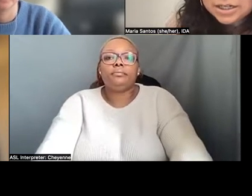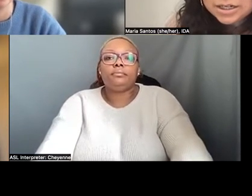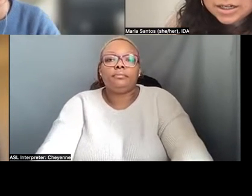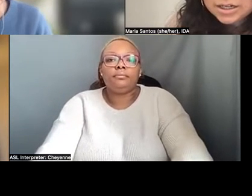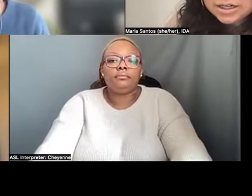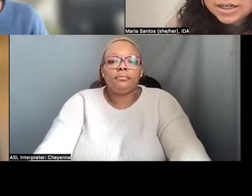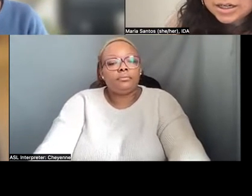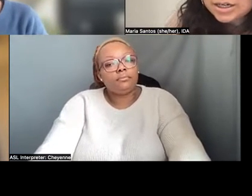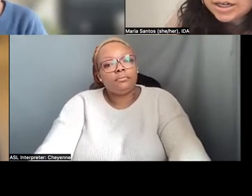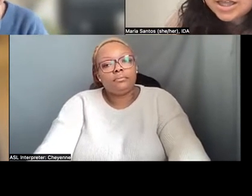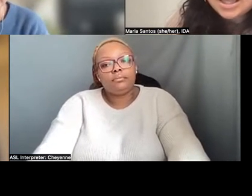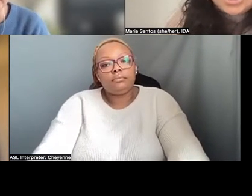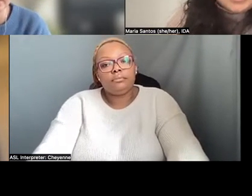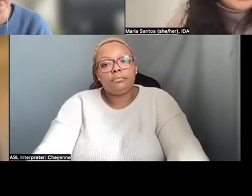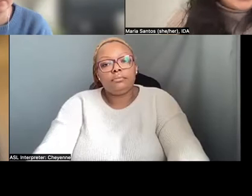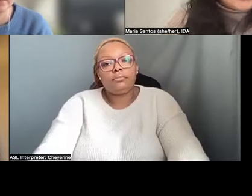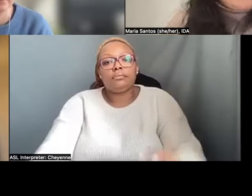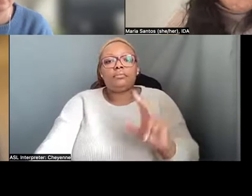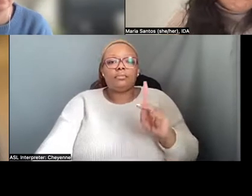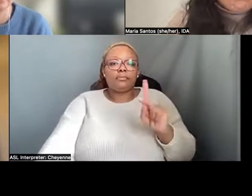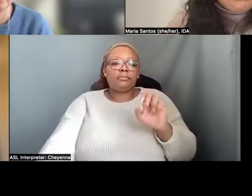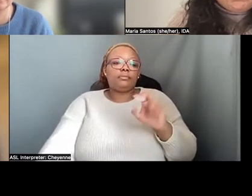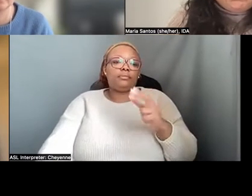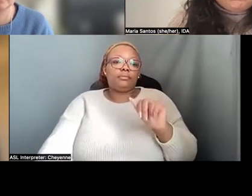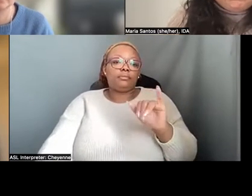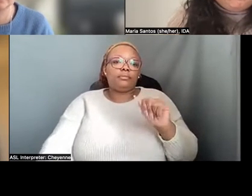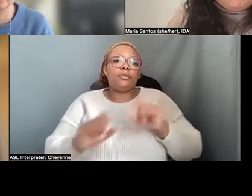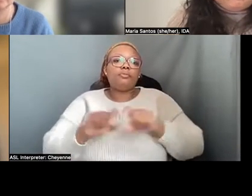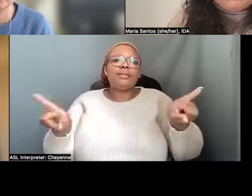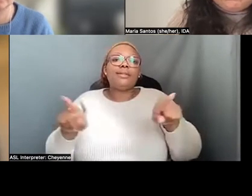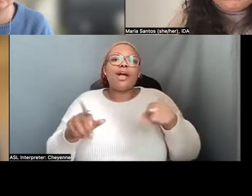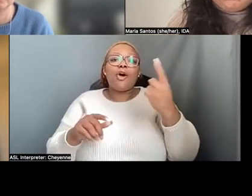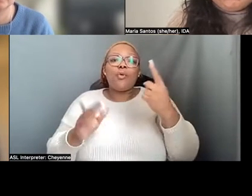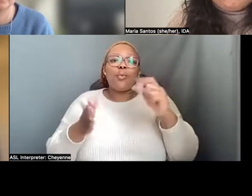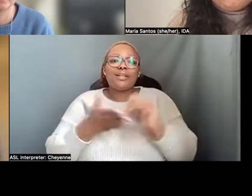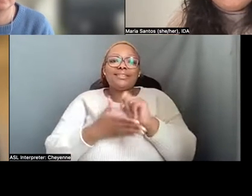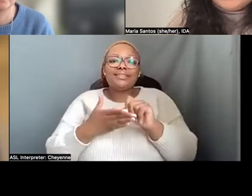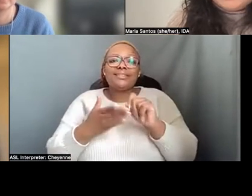We will also be sending out a one sheet -- we have dropped a lot of links and information in the chat.